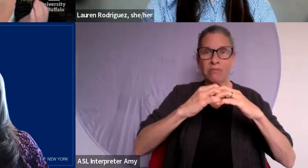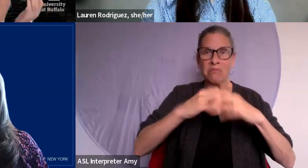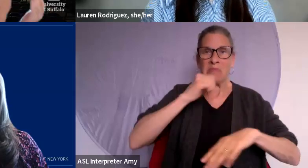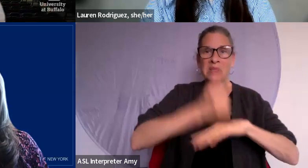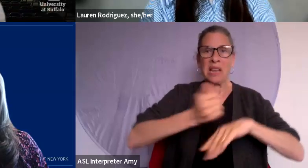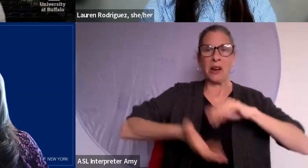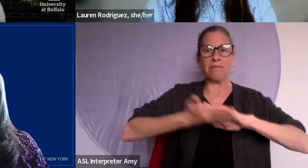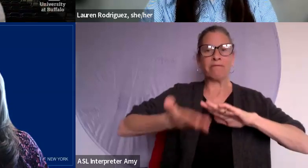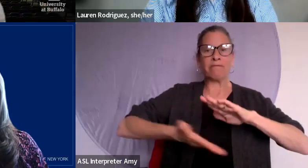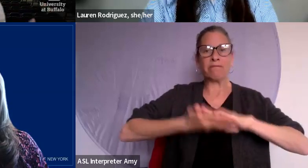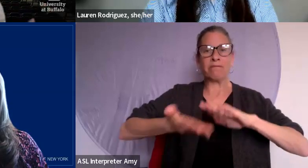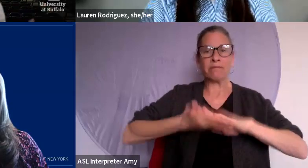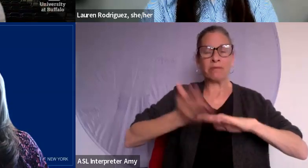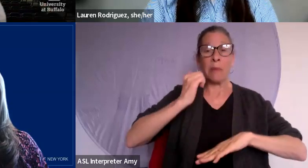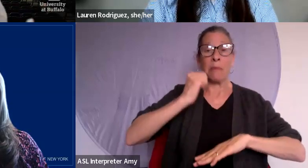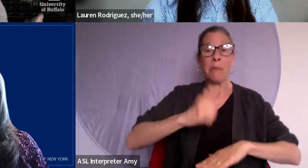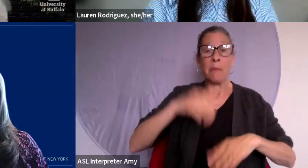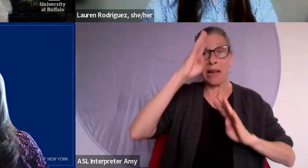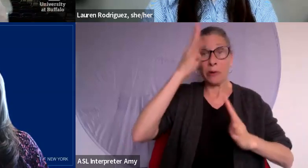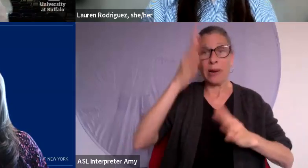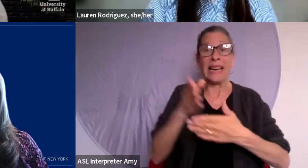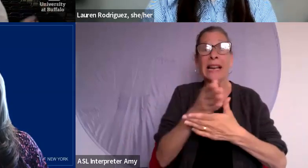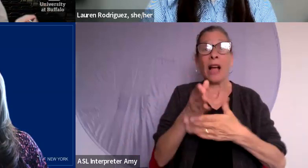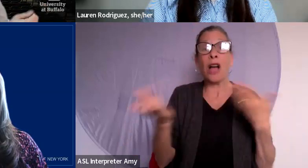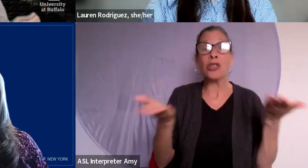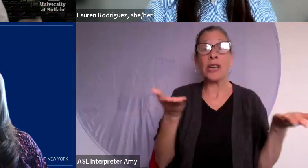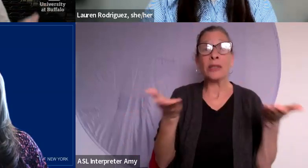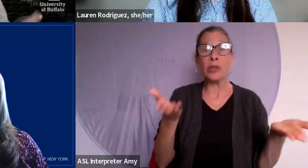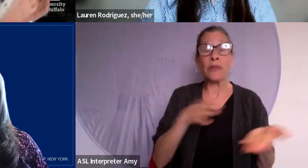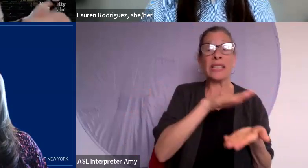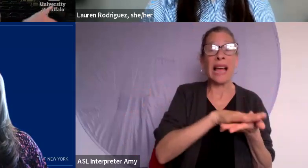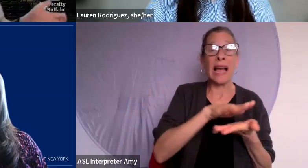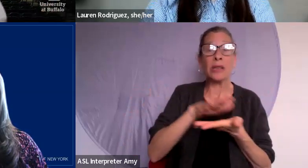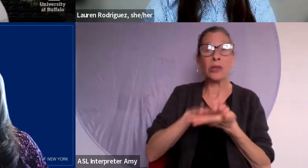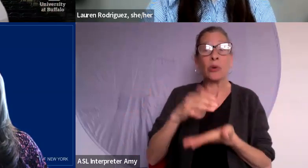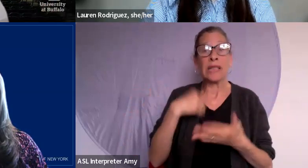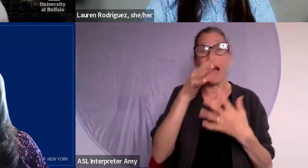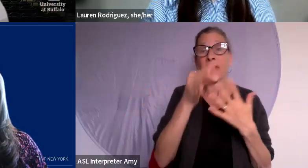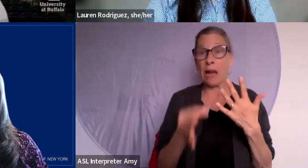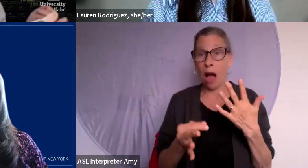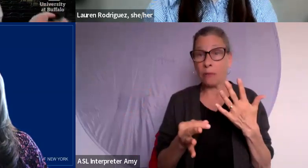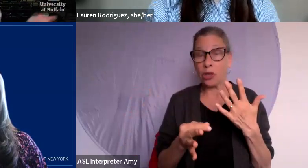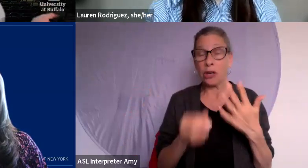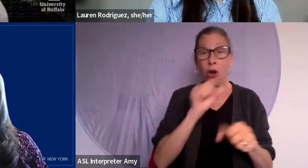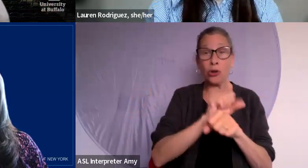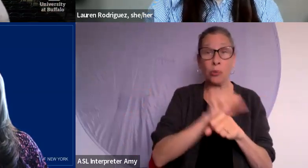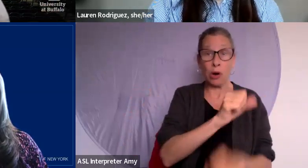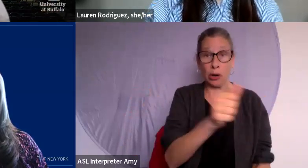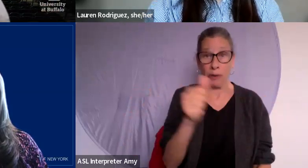by creating a shared service and giving campuses the option to either do this work themselves or be part of this shared